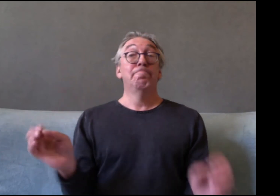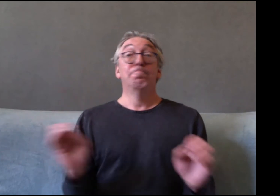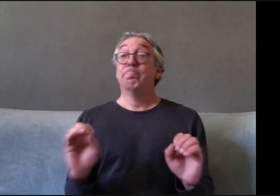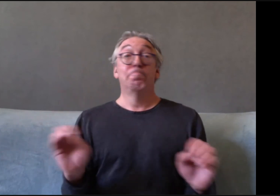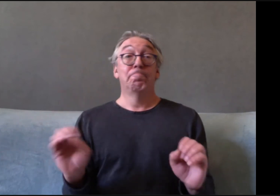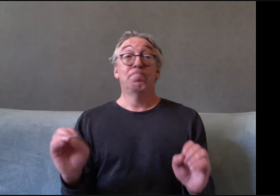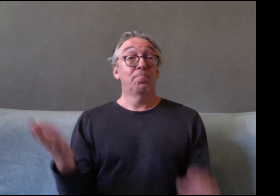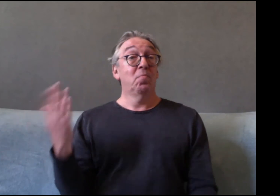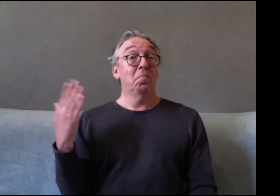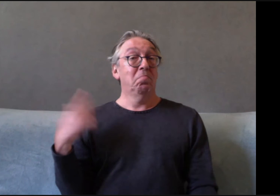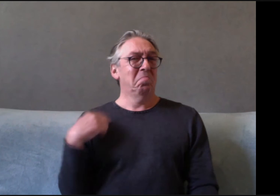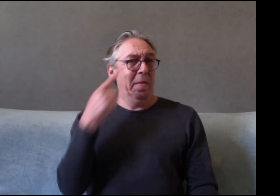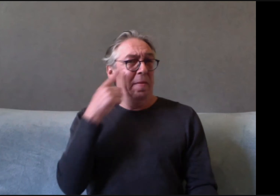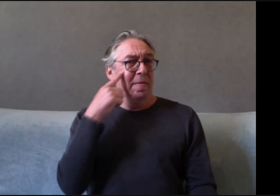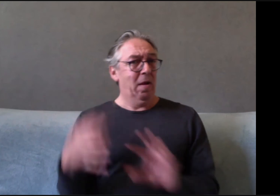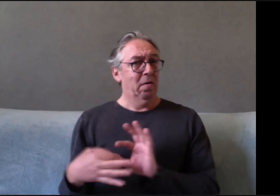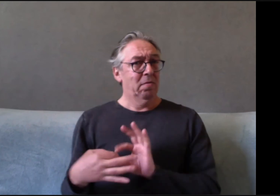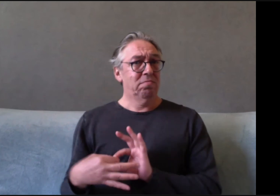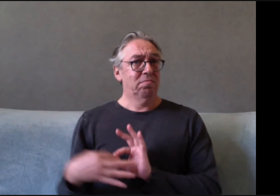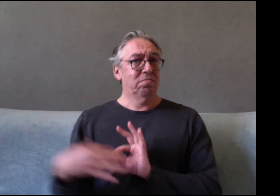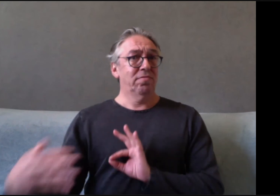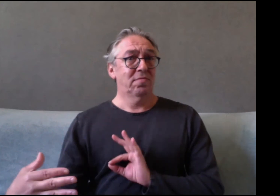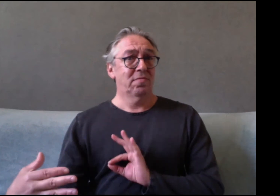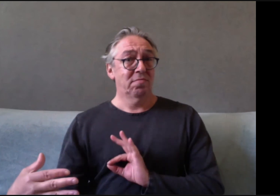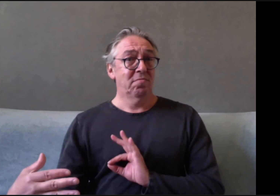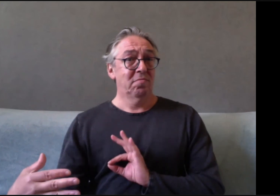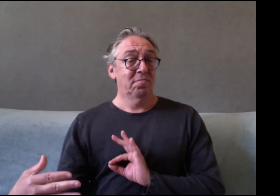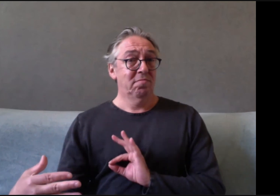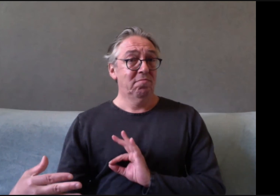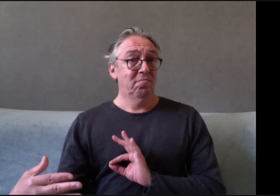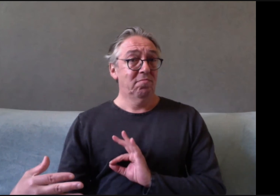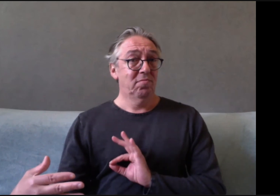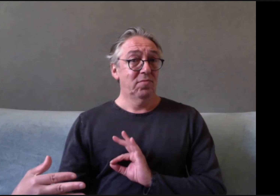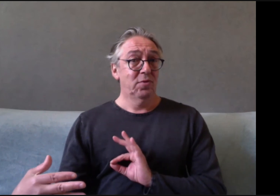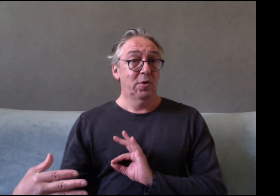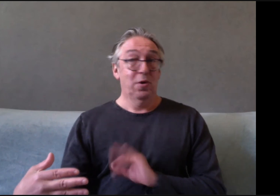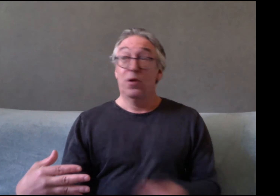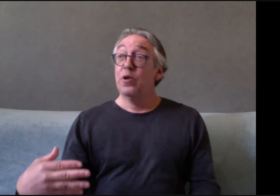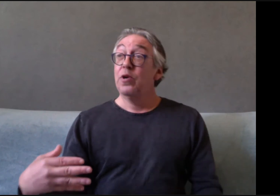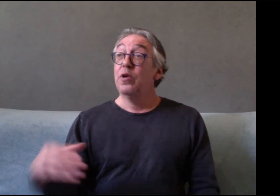Shpresa is here, maybe you can update us. You're muted.